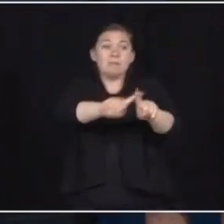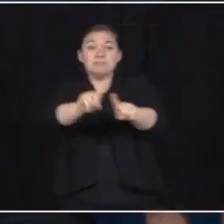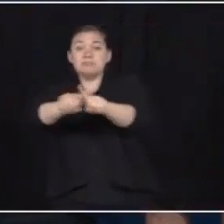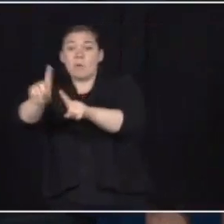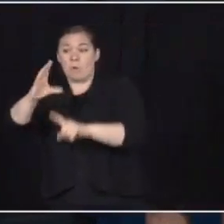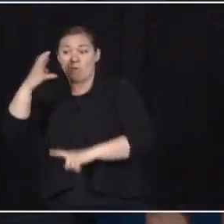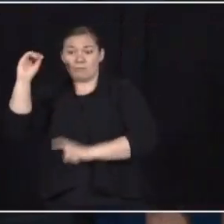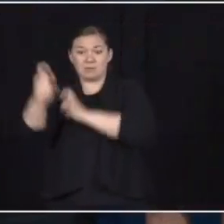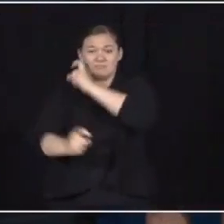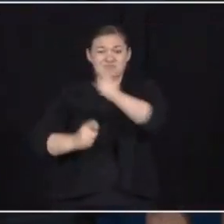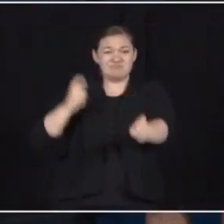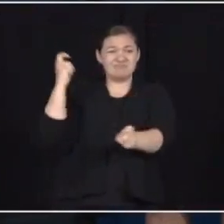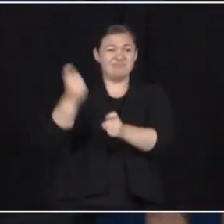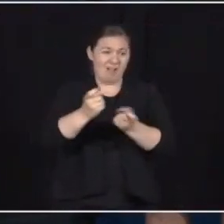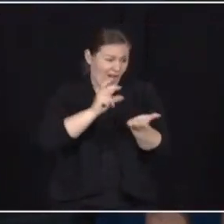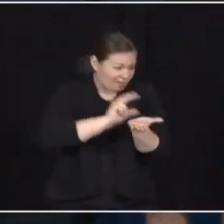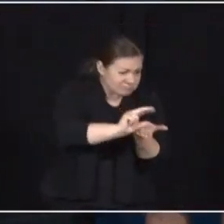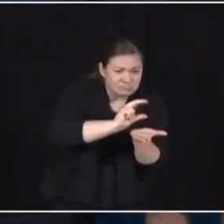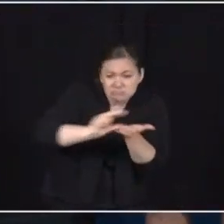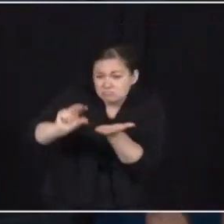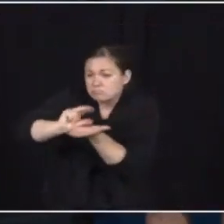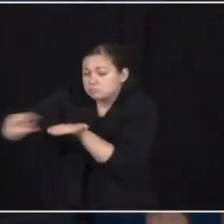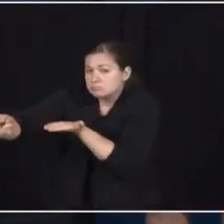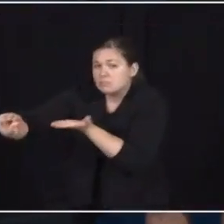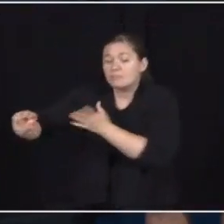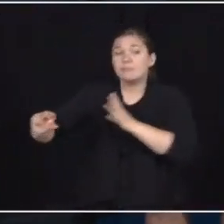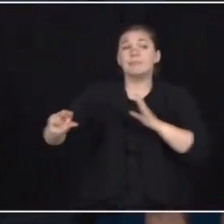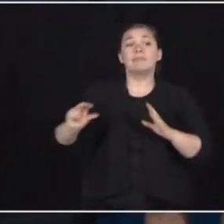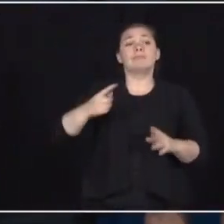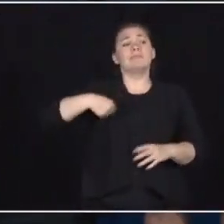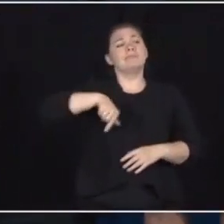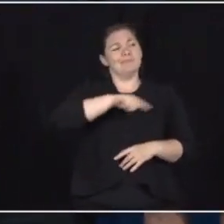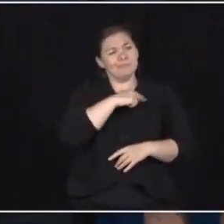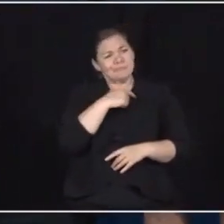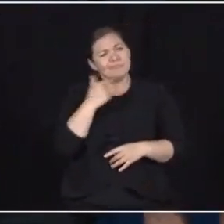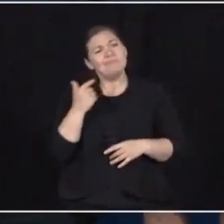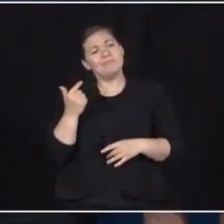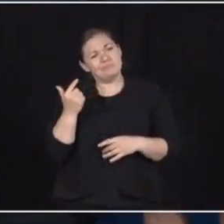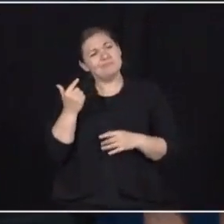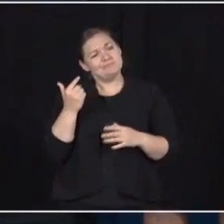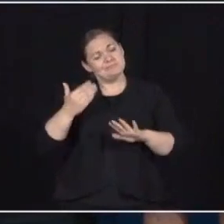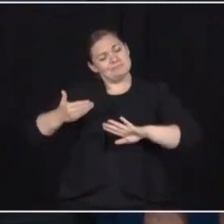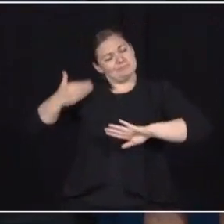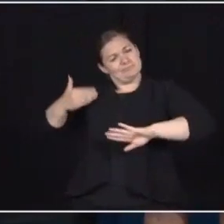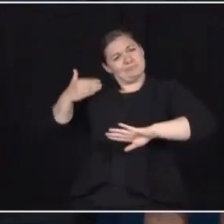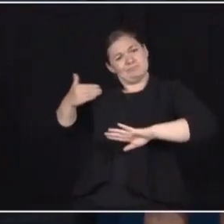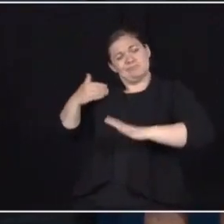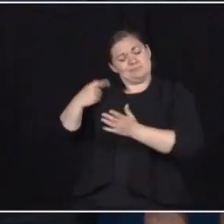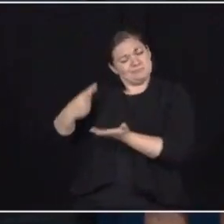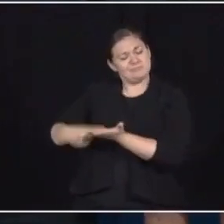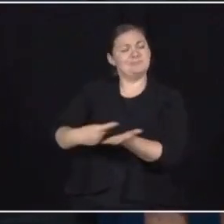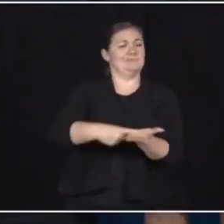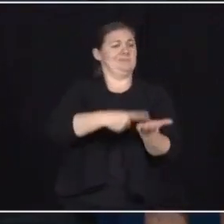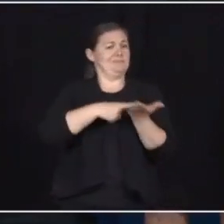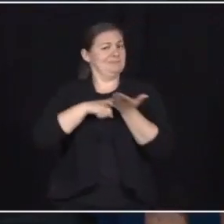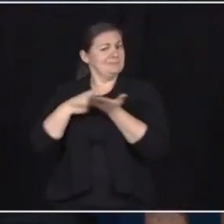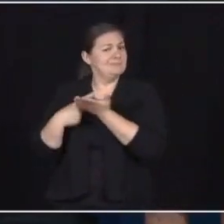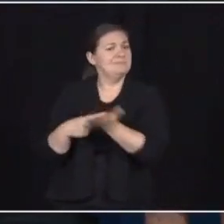here in Ontario. That is why we have a $50 million Ontario together fund. We have seen five companies now be able to